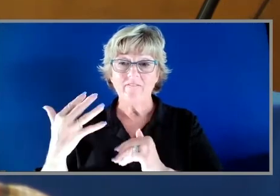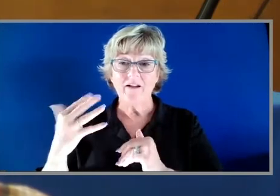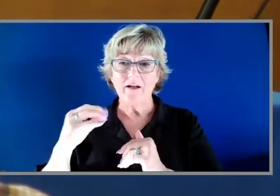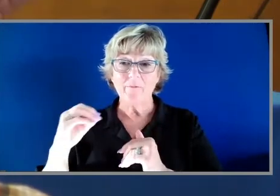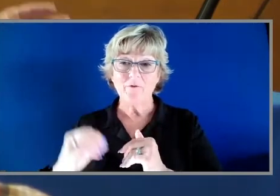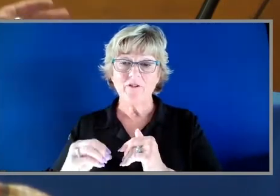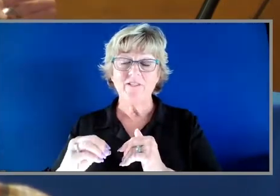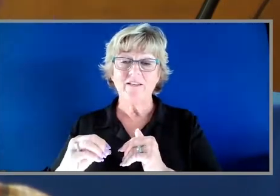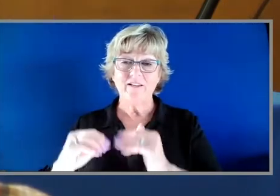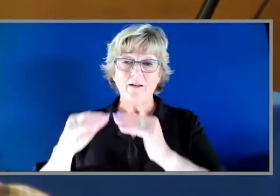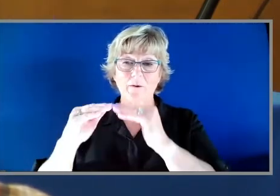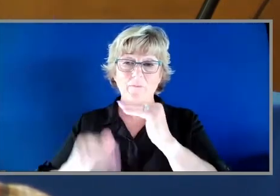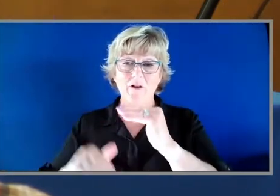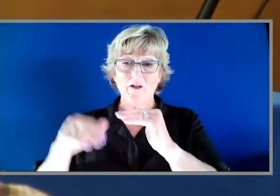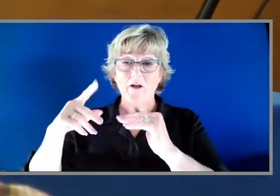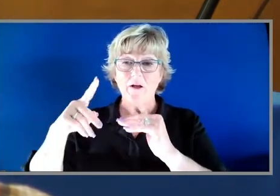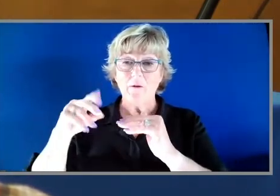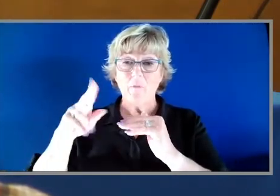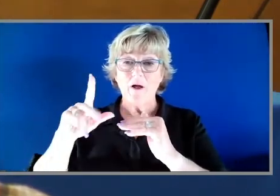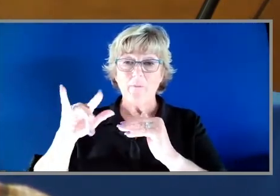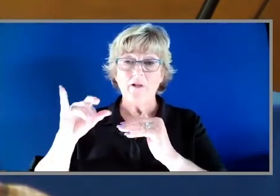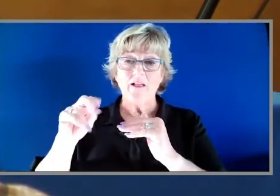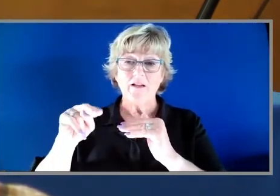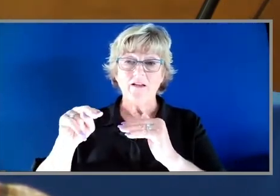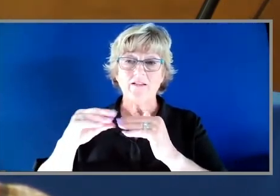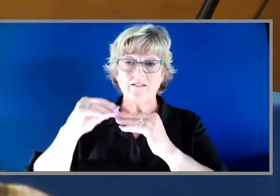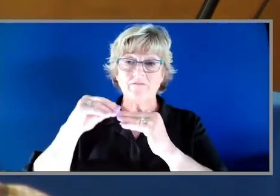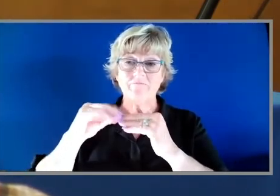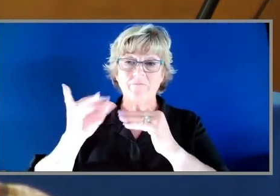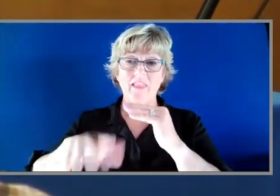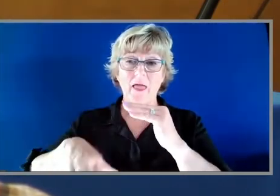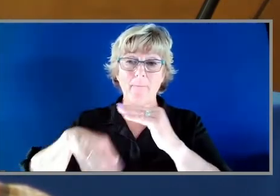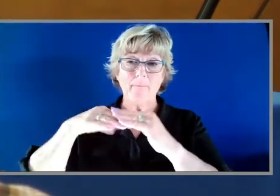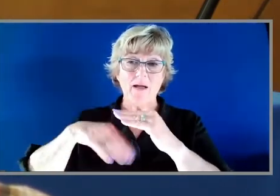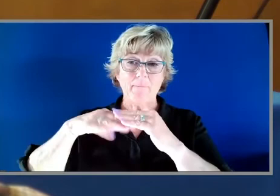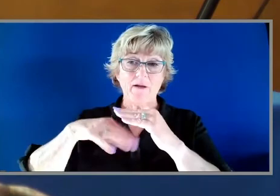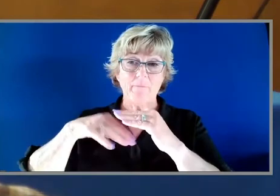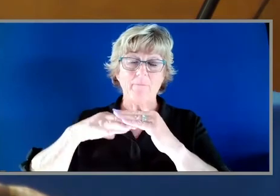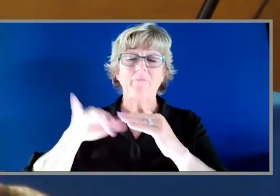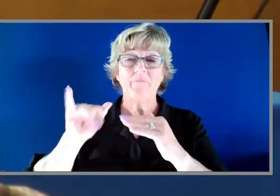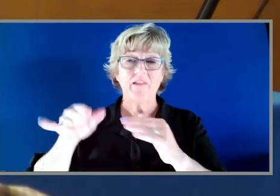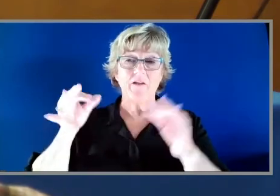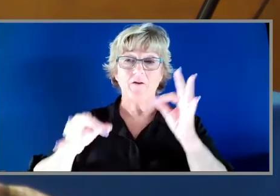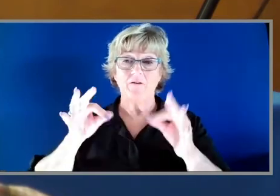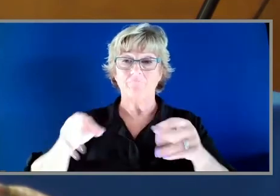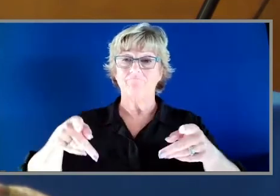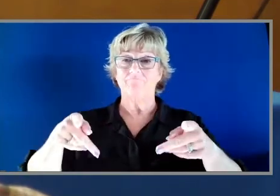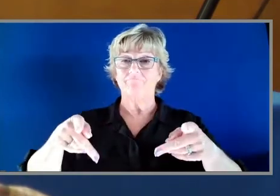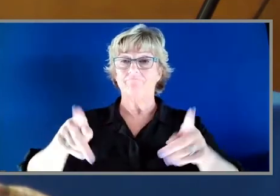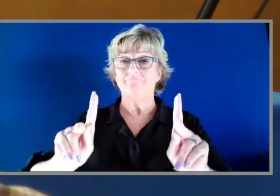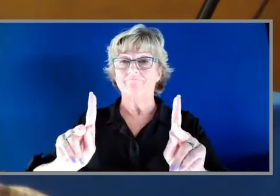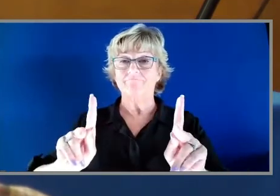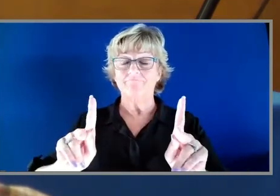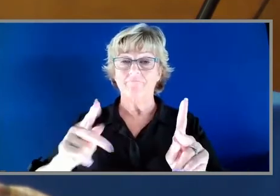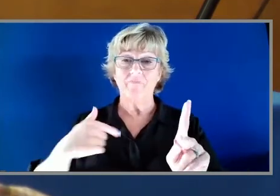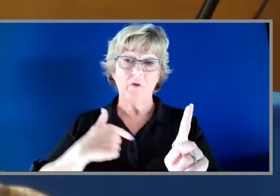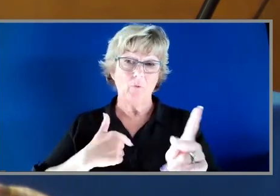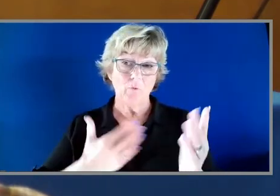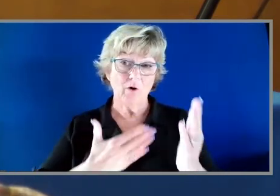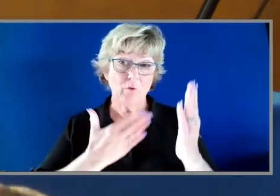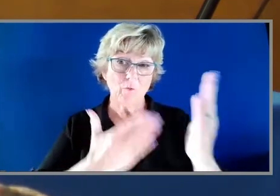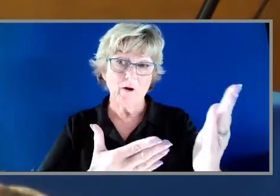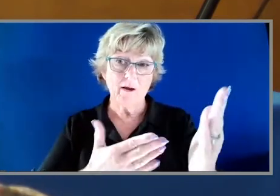Studio: or minus 5% 5% overpopulation or 5% under population is the maximum that most courts have allowed we